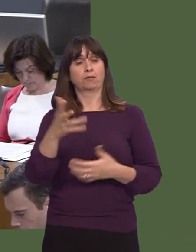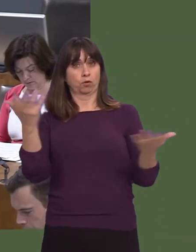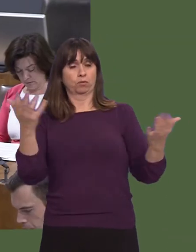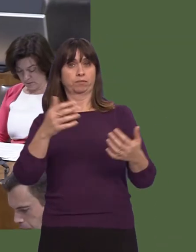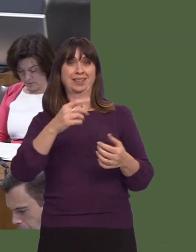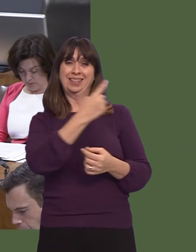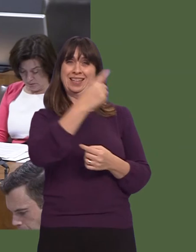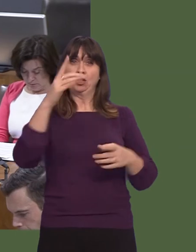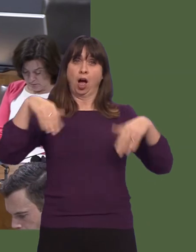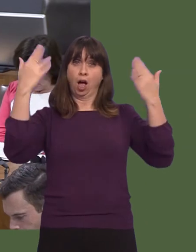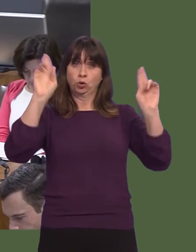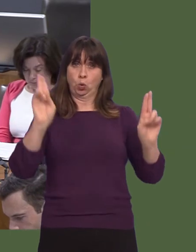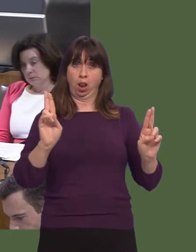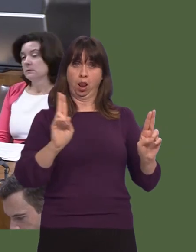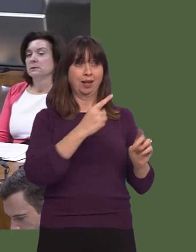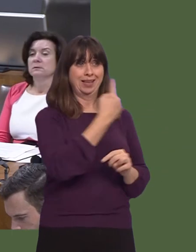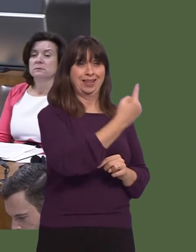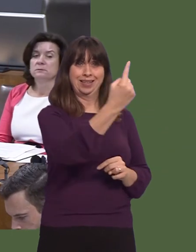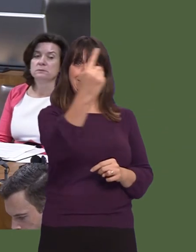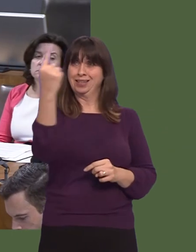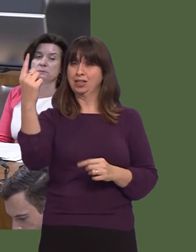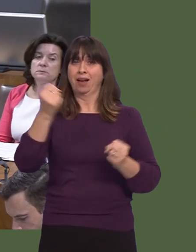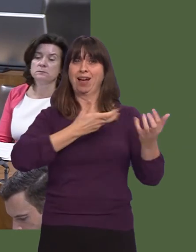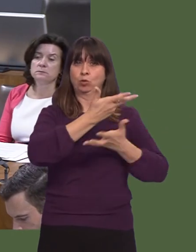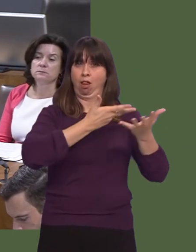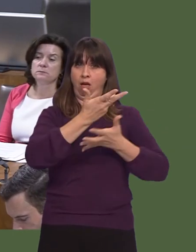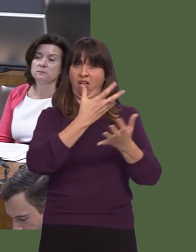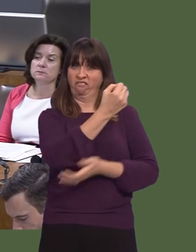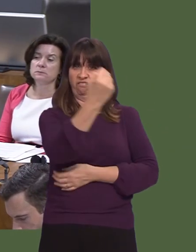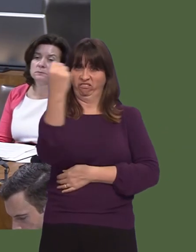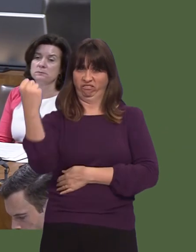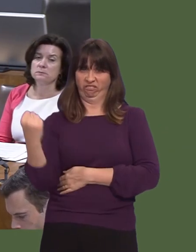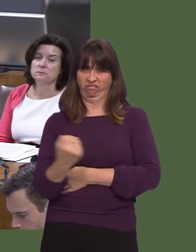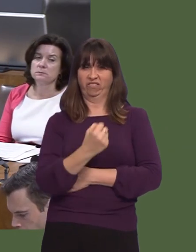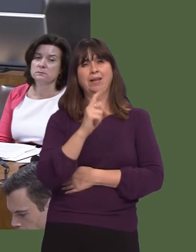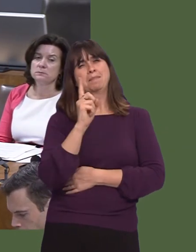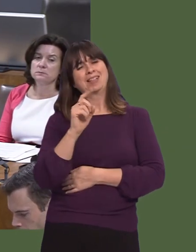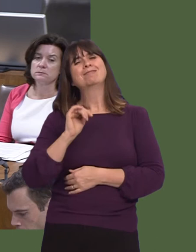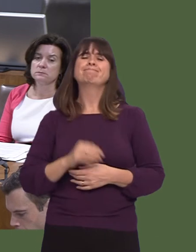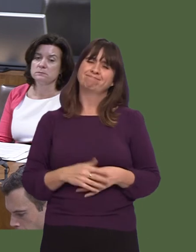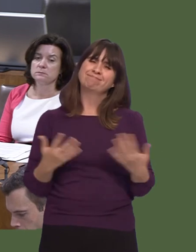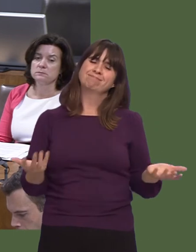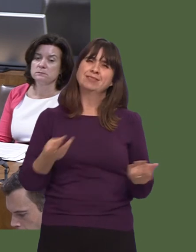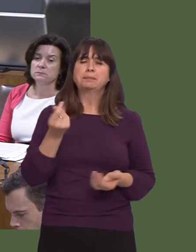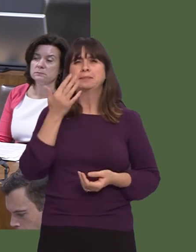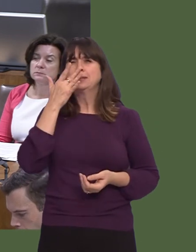school has a school counsellor, but there is a reluctance amongst some to go and see